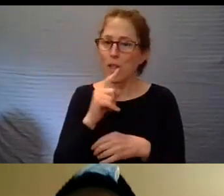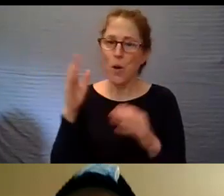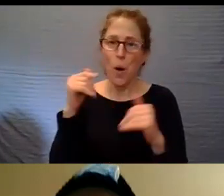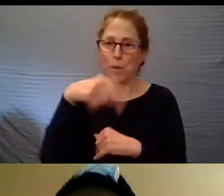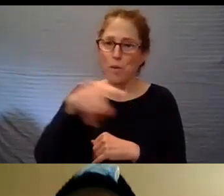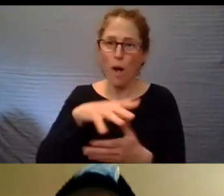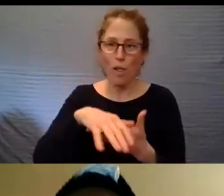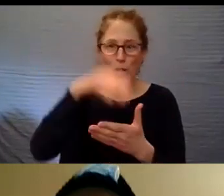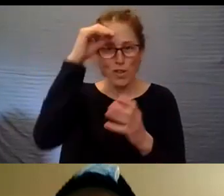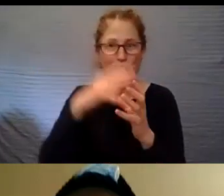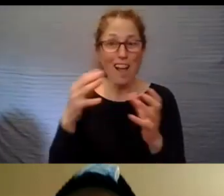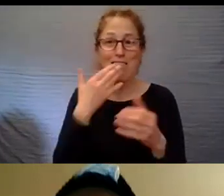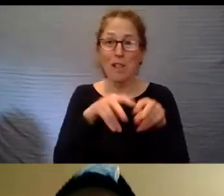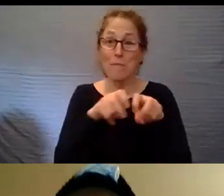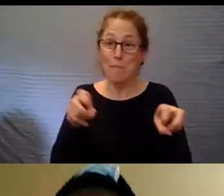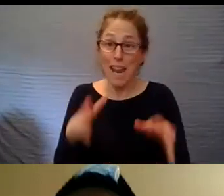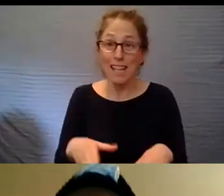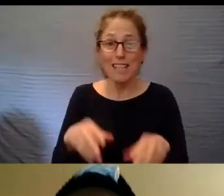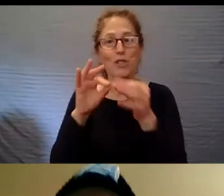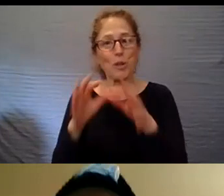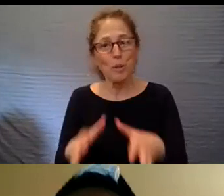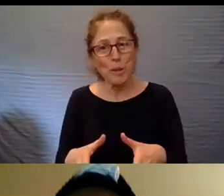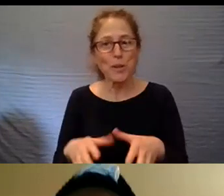Thanks to our panelist, our interpreters, to the captioner as well.